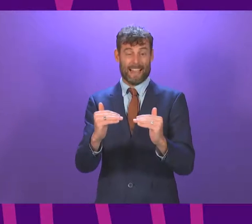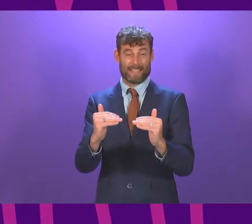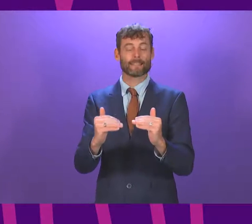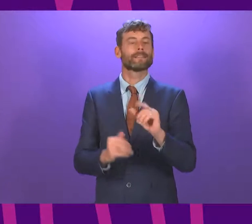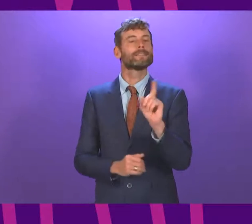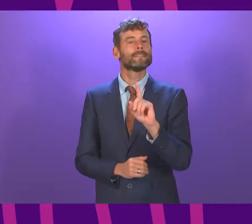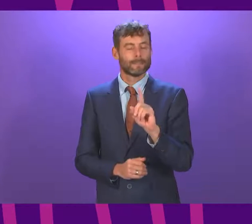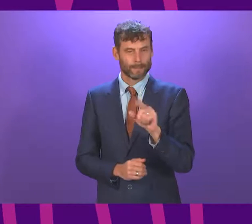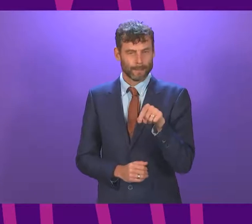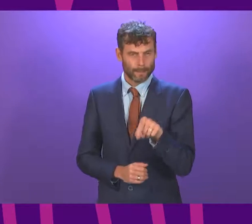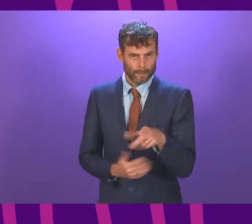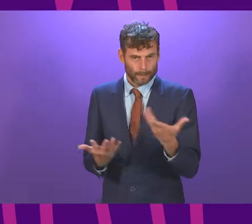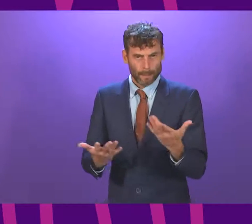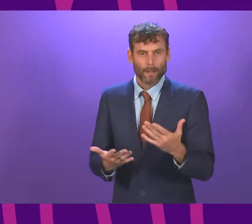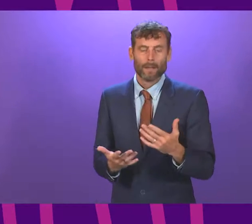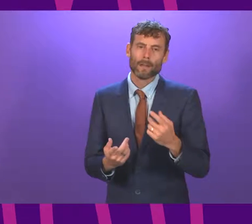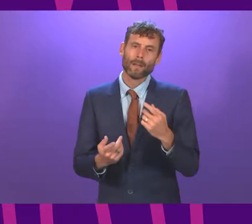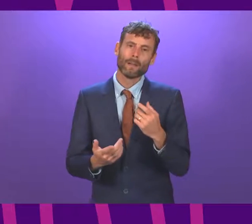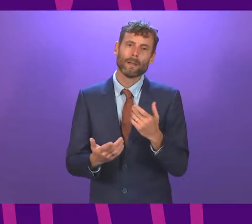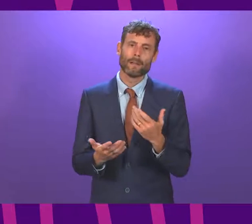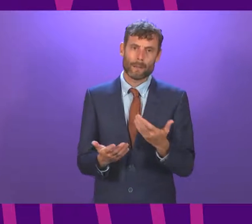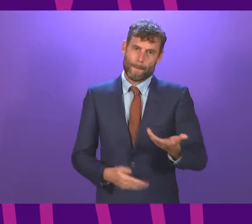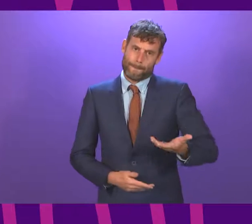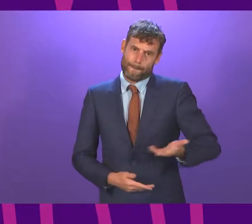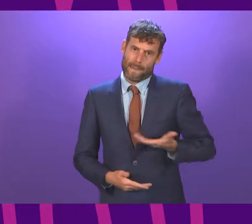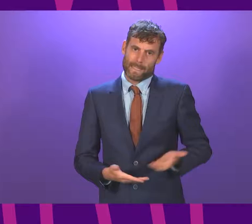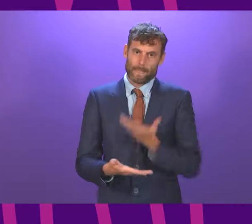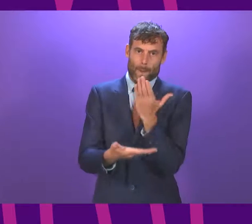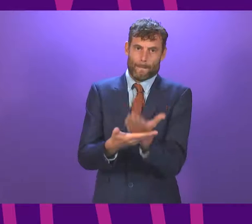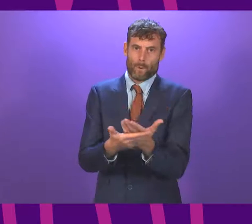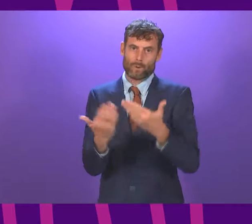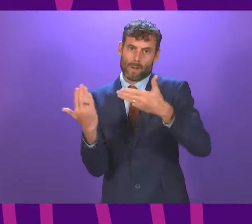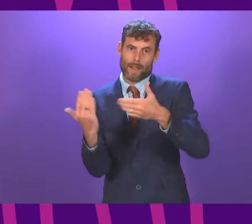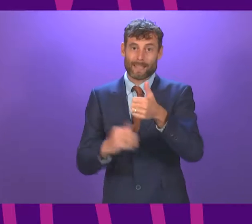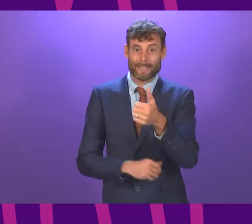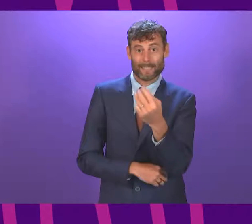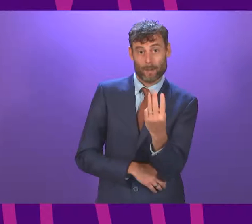The next item of business is consideration of business motion S6M-00963, in the name of George